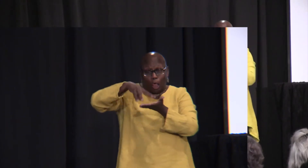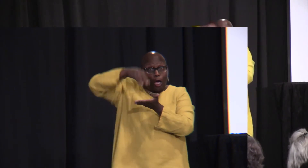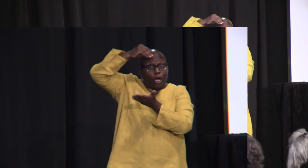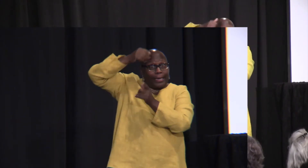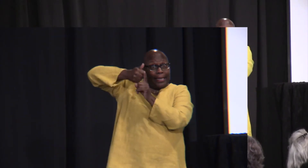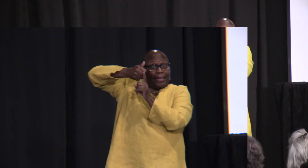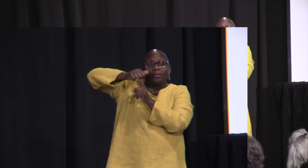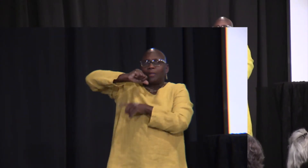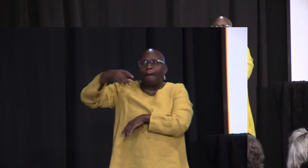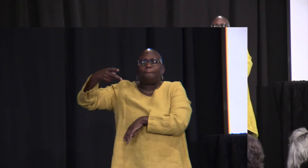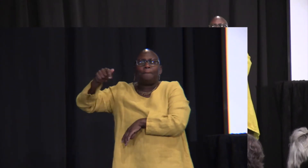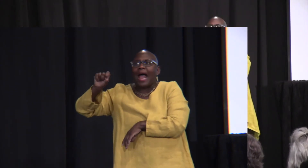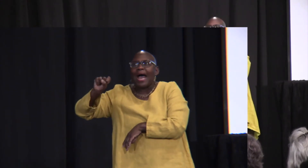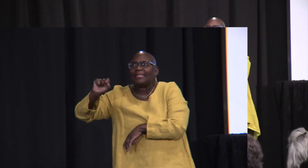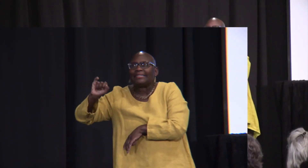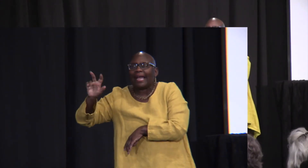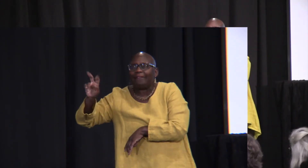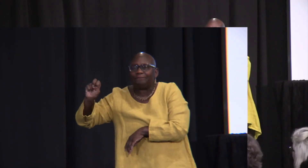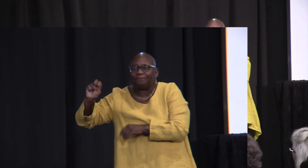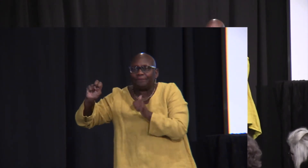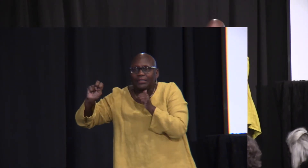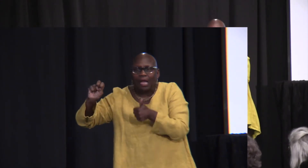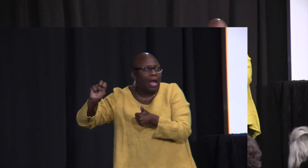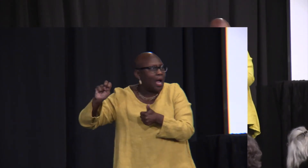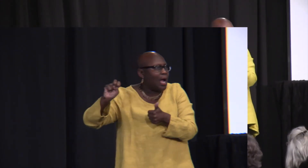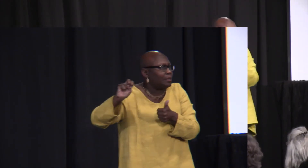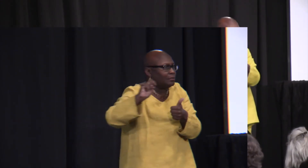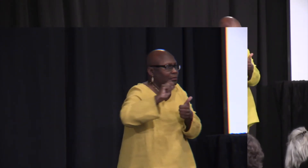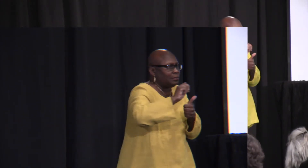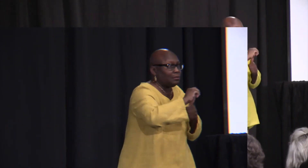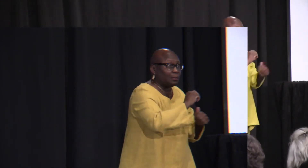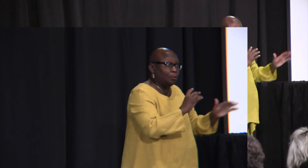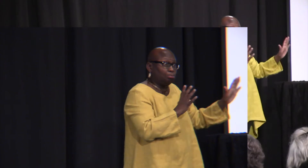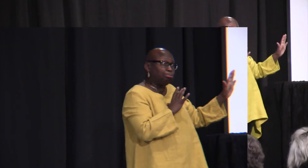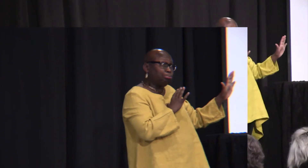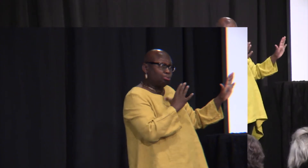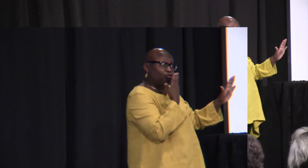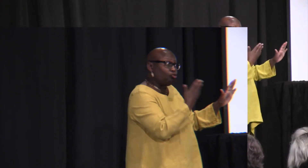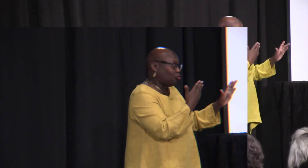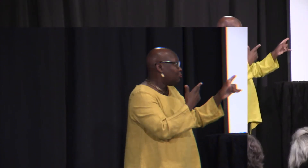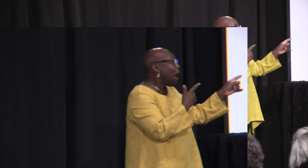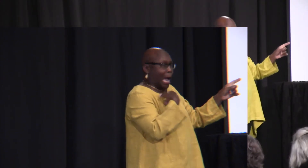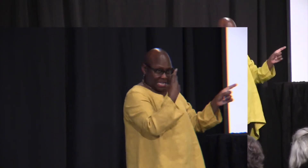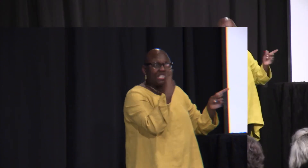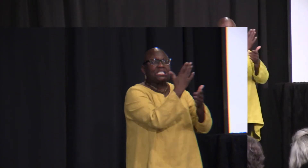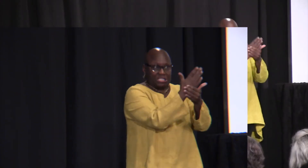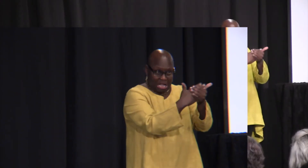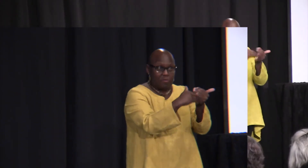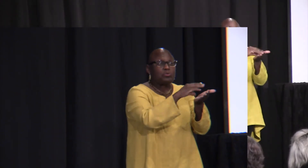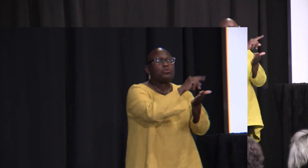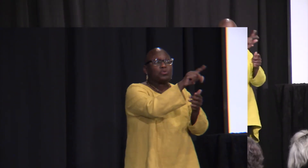Now the generative model, that one focuses on small groups working on